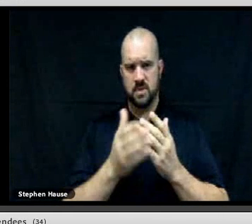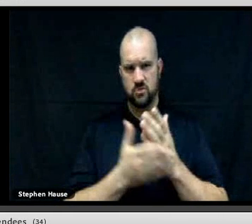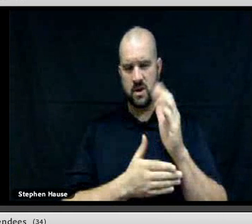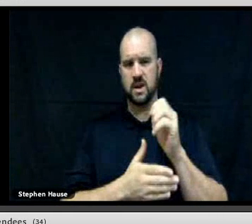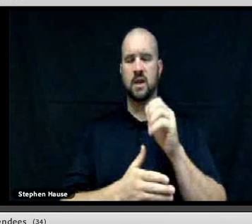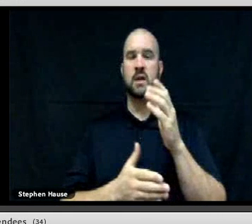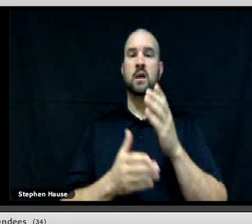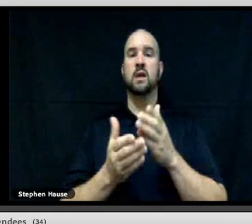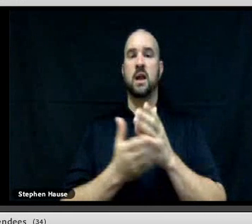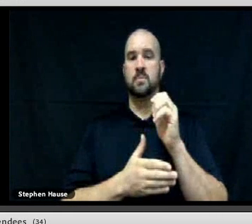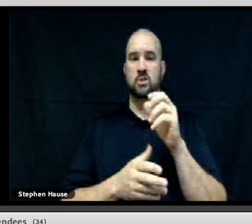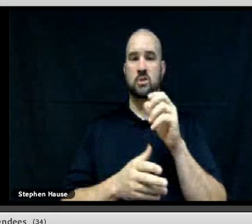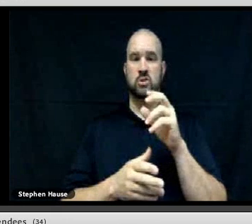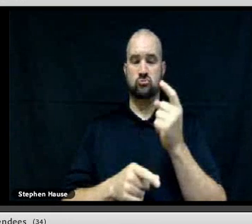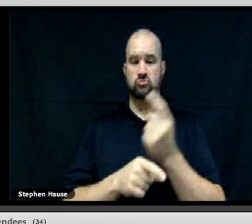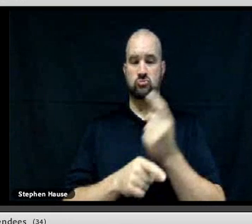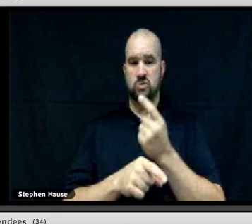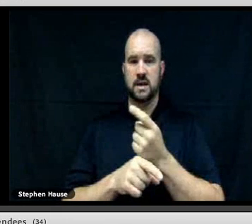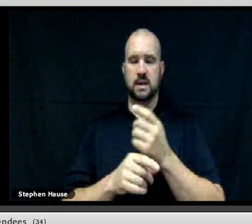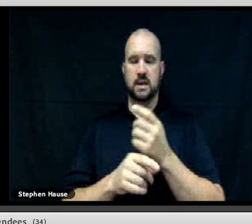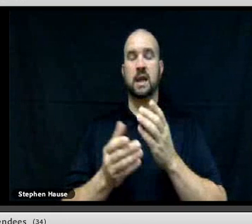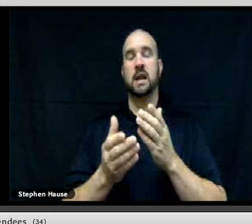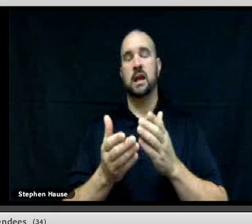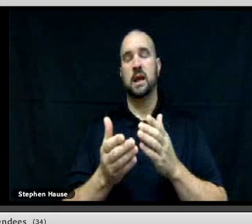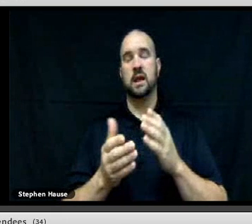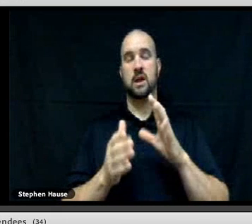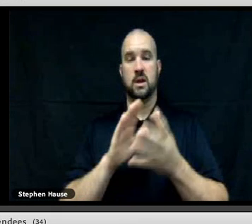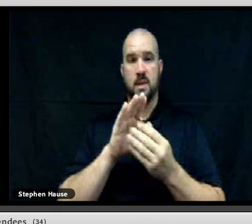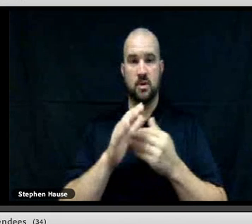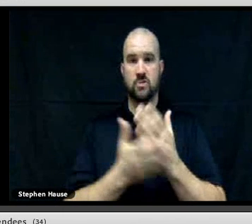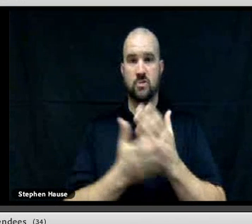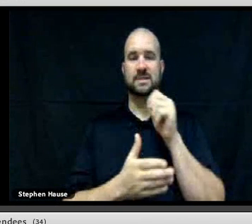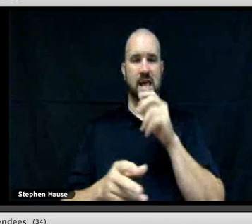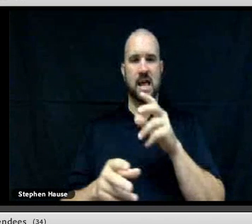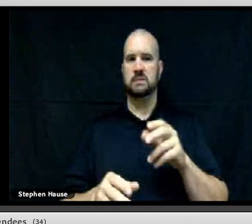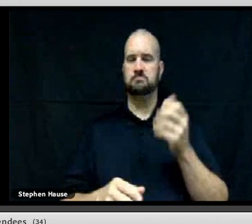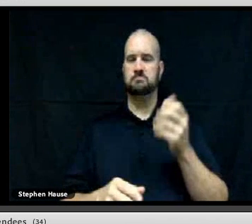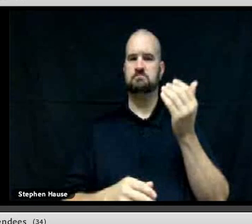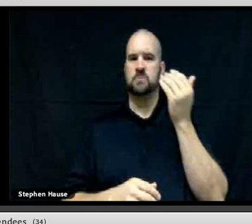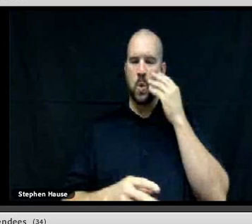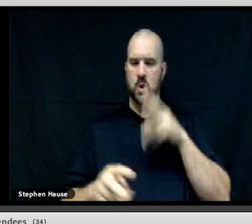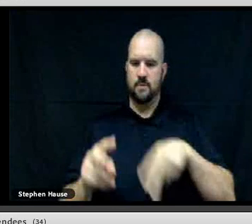uh, no copyright with other legal restrictions, and no known copyright.